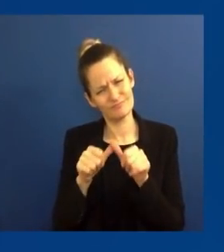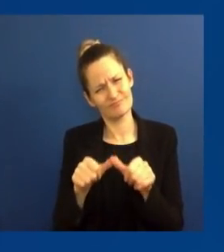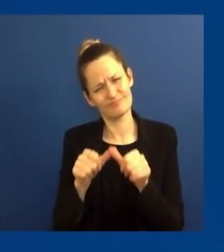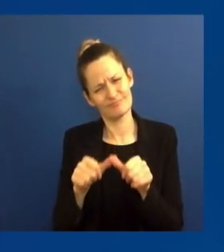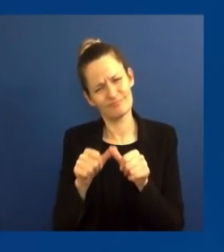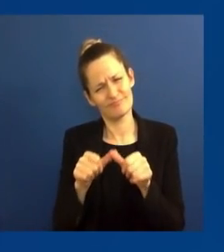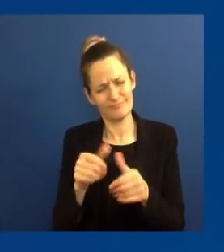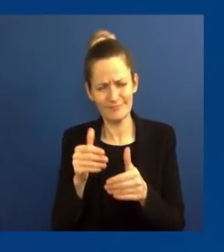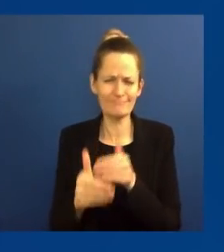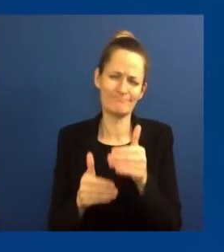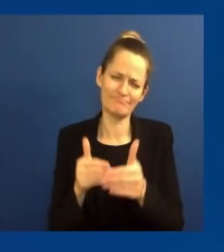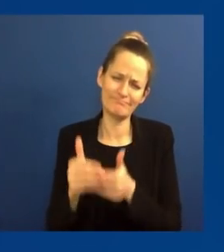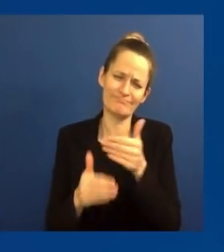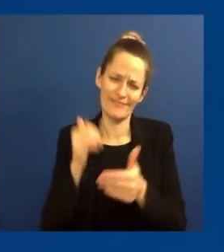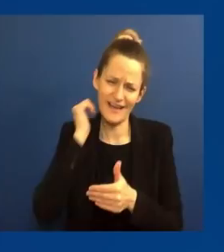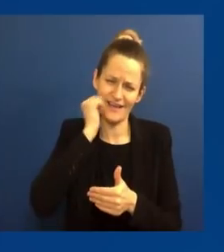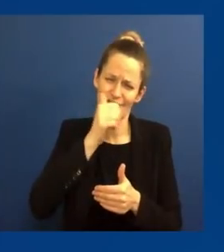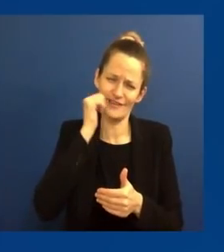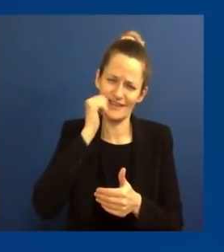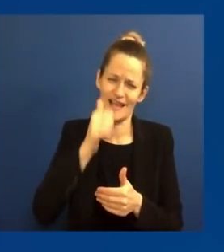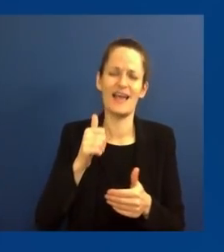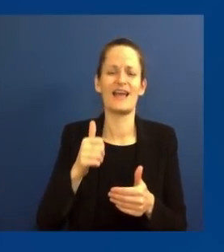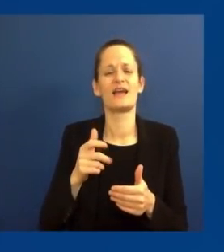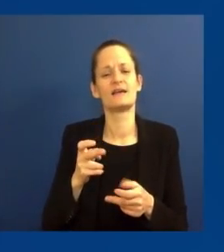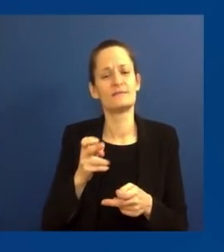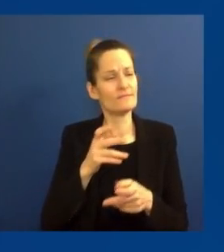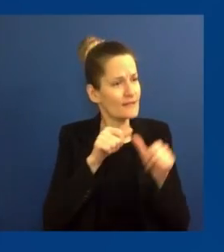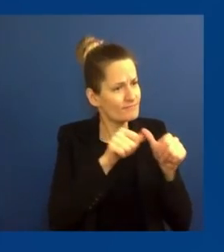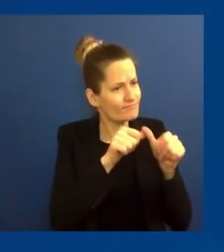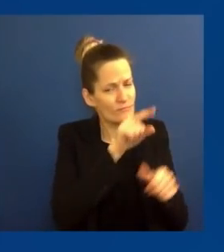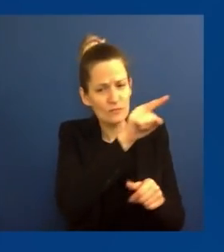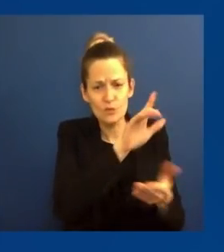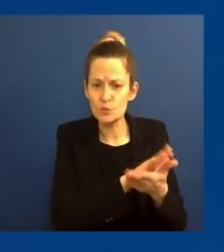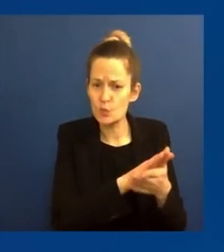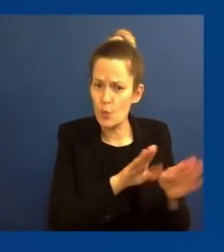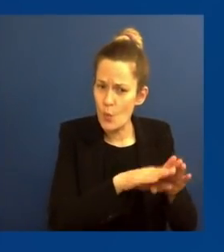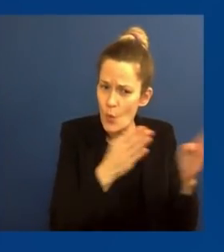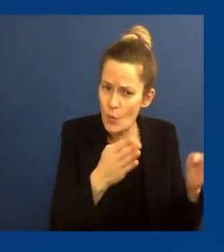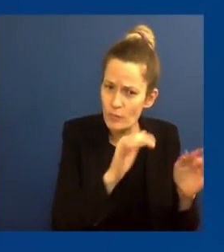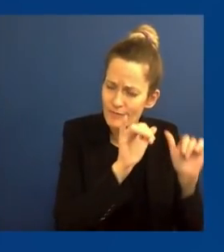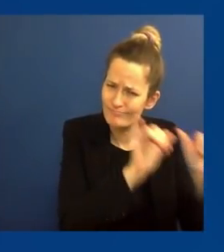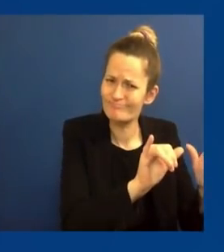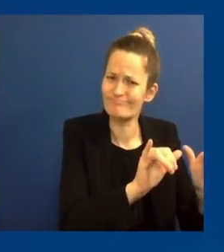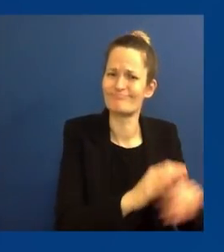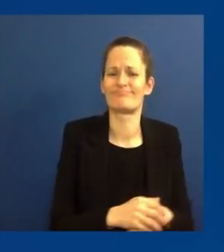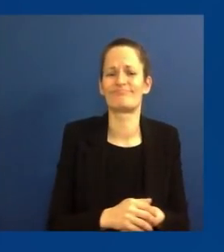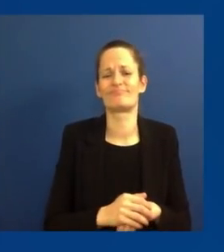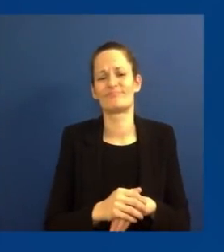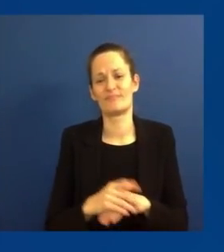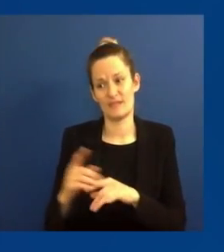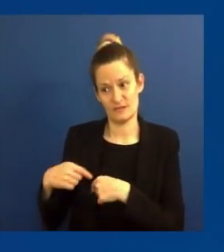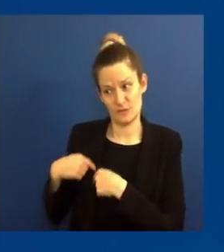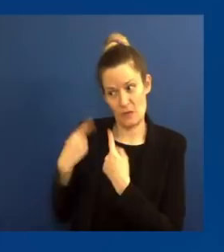to keep our schools open, just as we've done through this surge in cases. This is so different than a year ago.